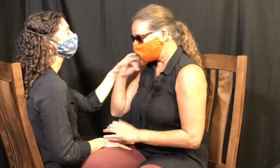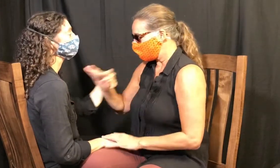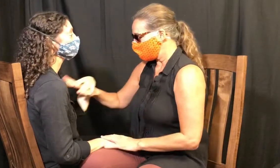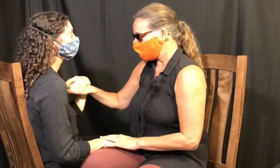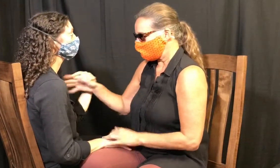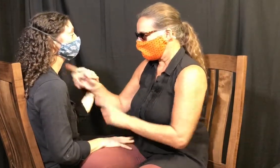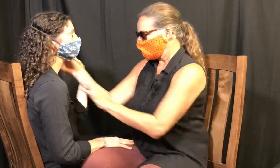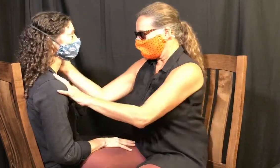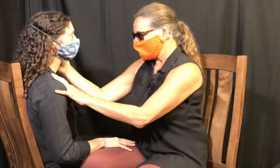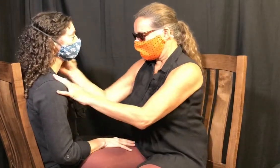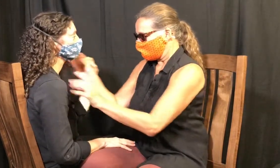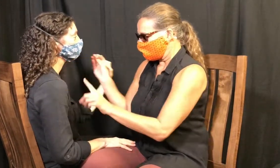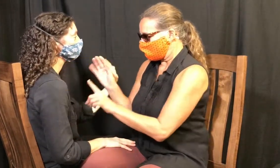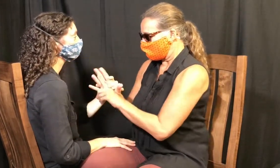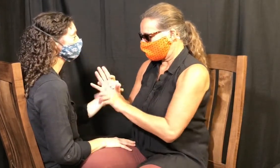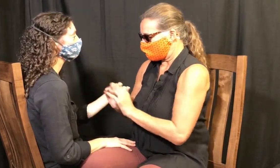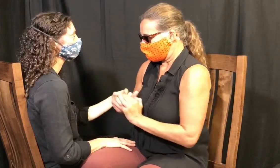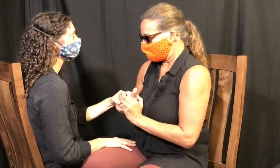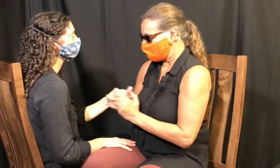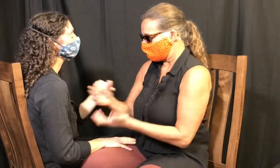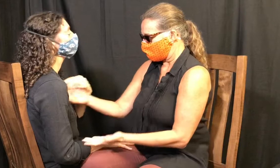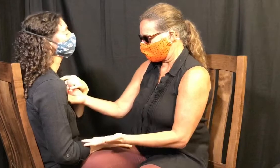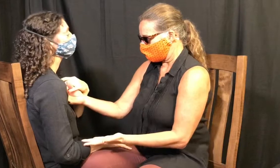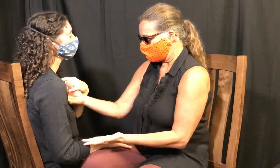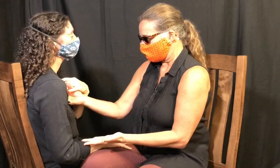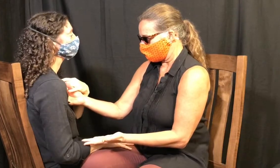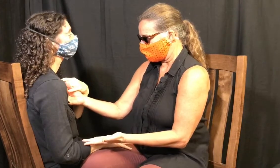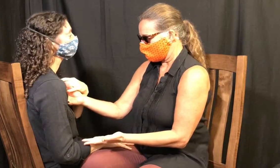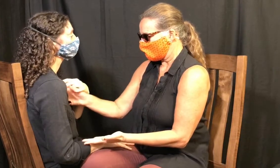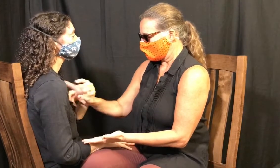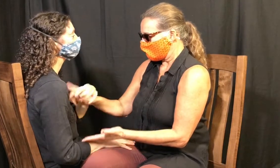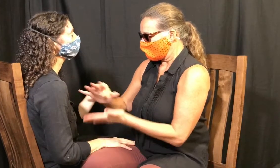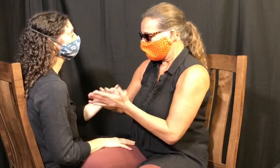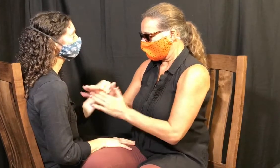a child's learning progress is slowed, making language acquisition very difficult.